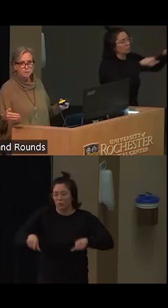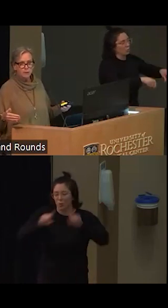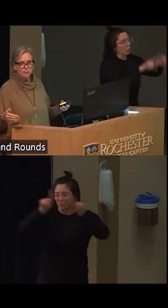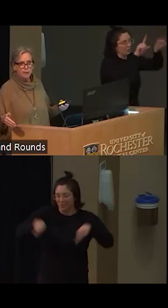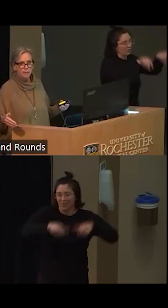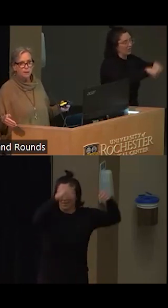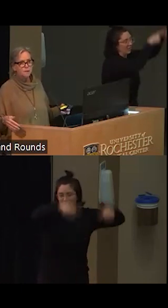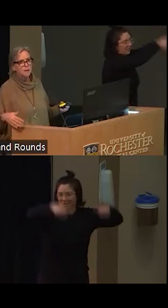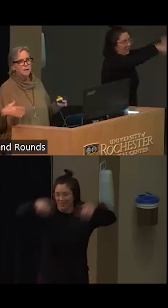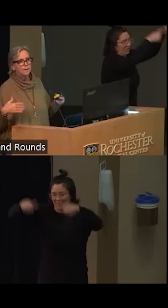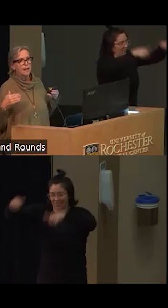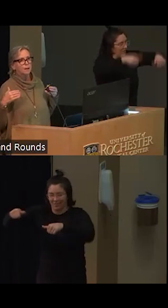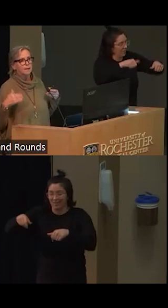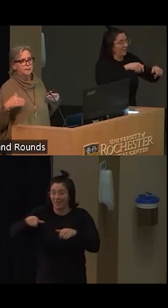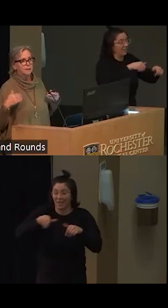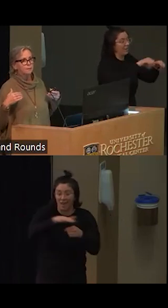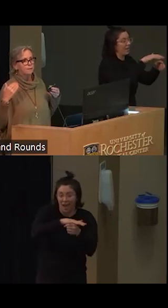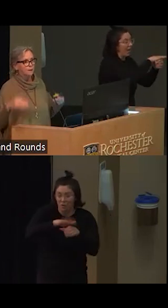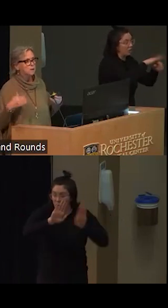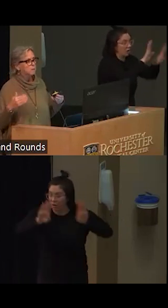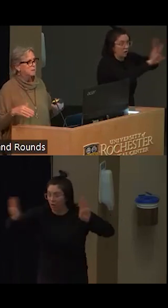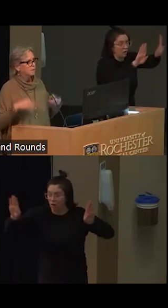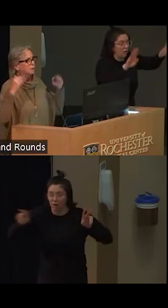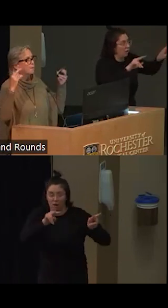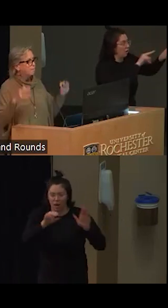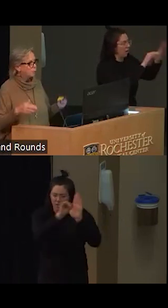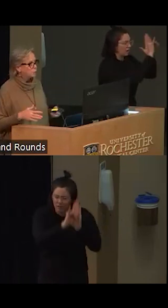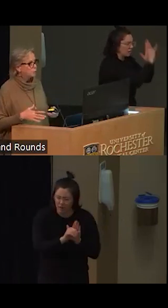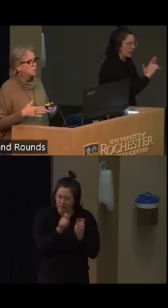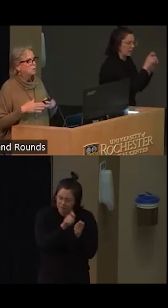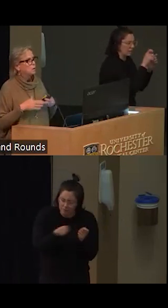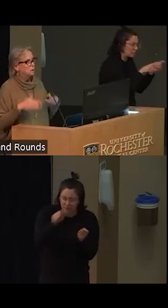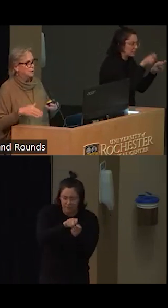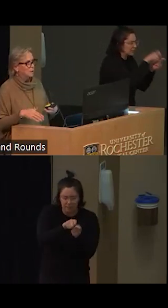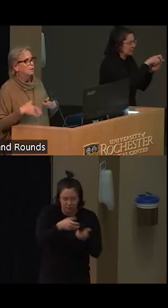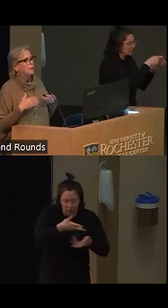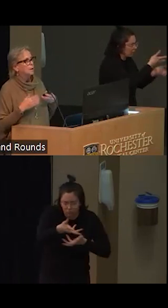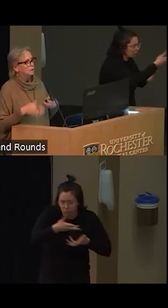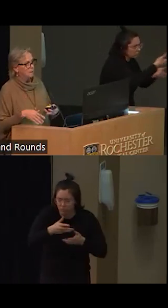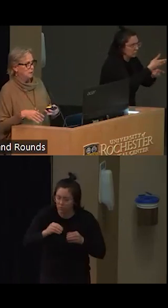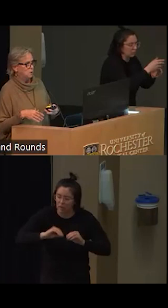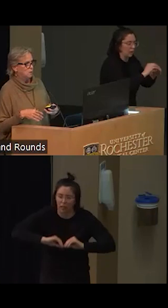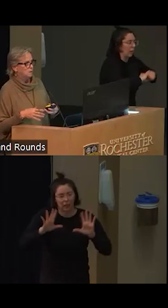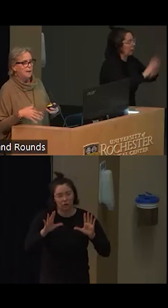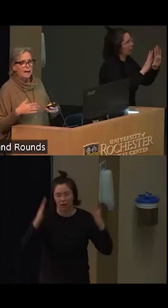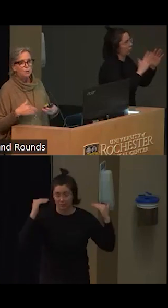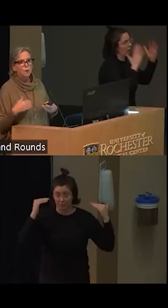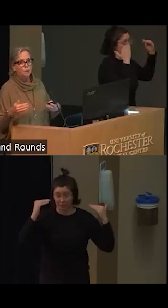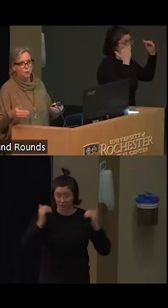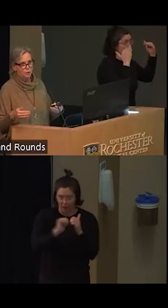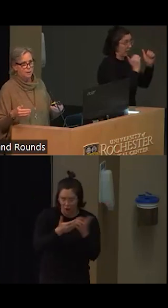various public areas that identified very specific Mutual clear expectations how we're going to work